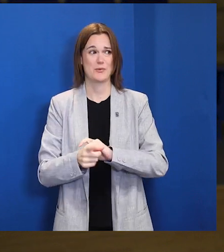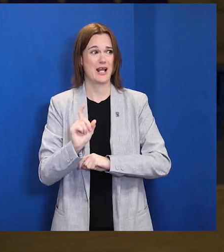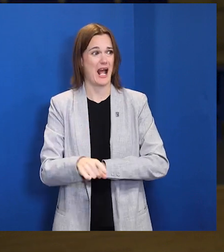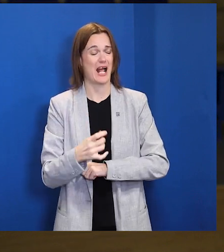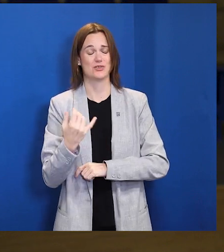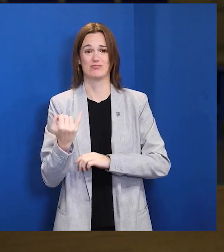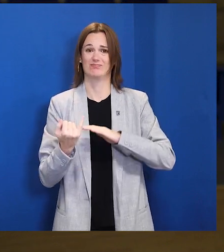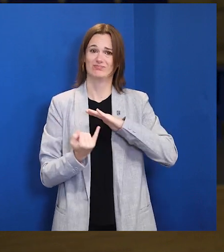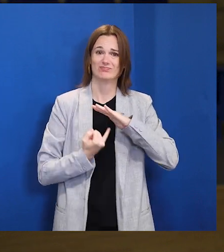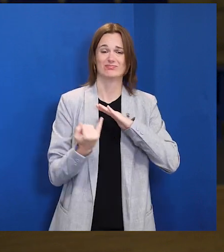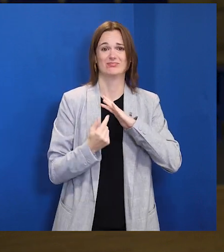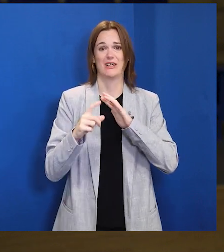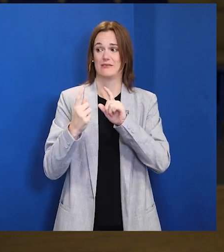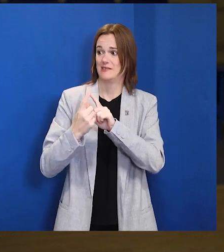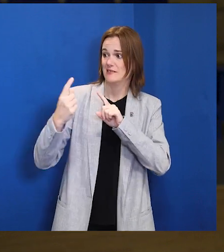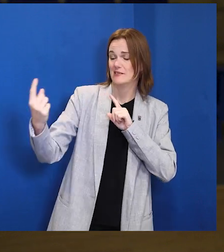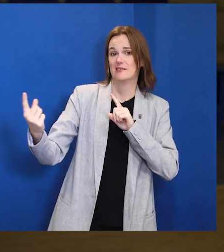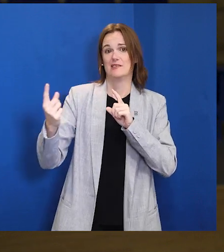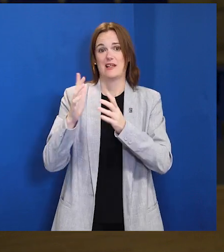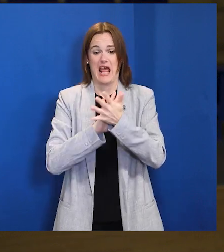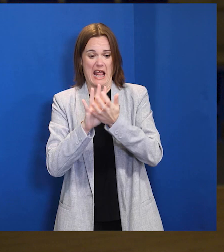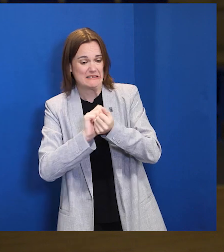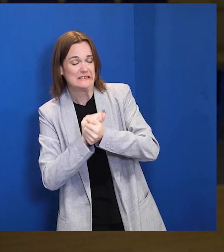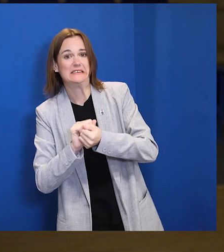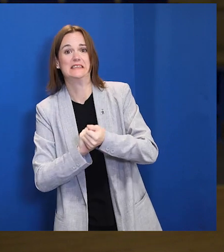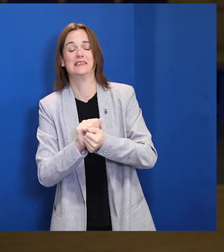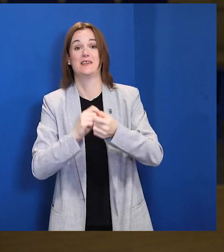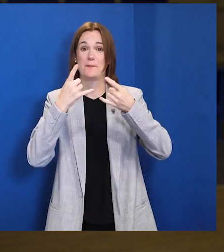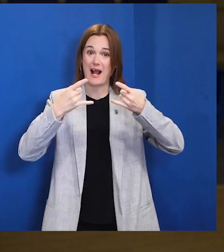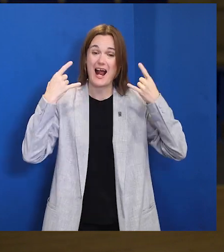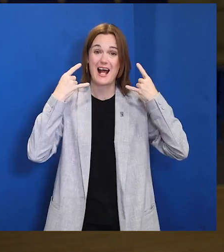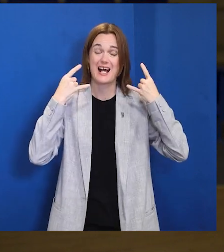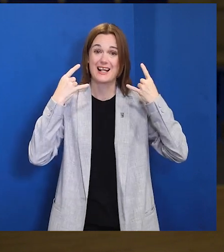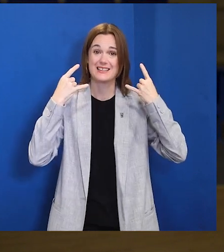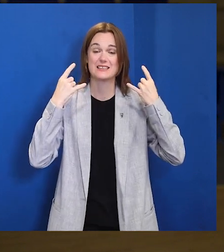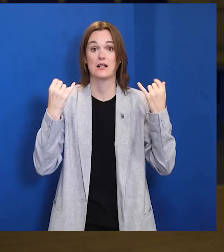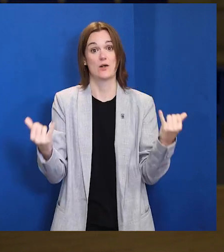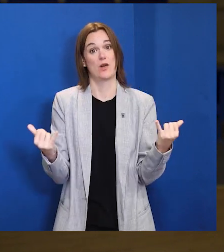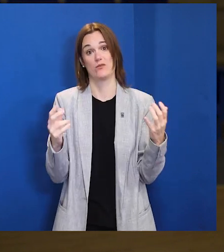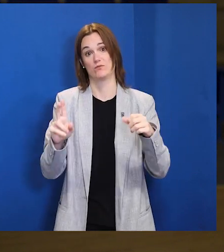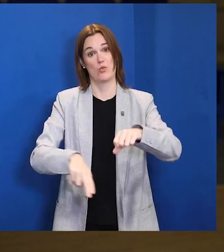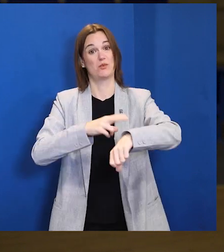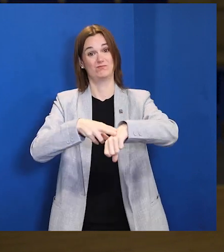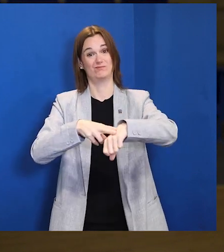isolate, social distancing, hand-sanitizing and wearing a face mask is now the norm.